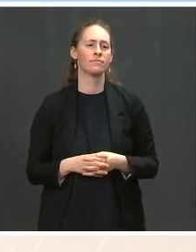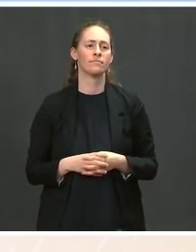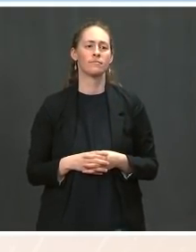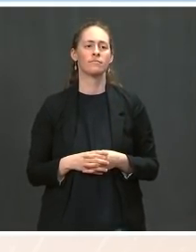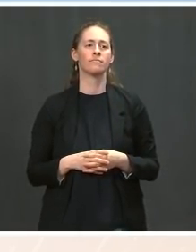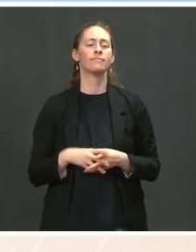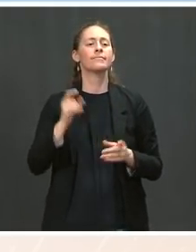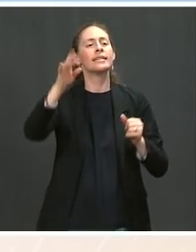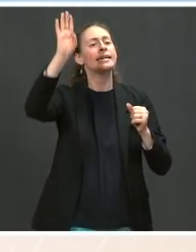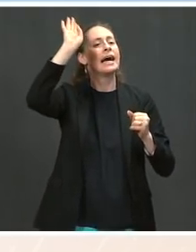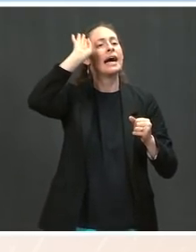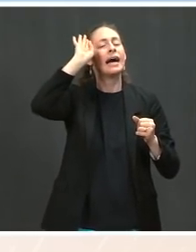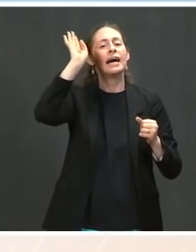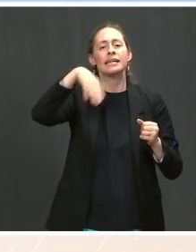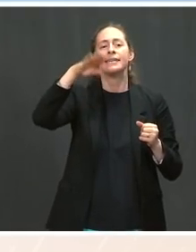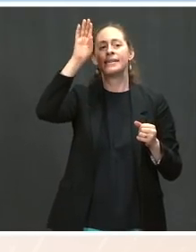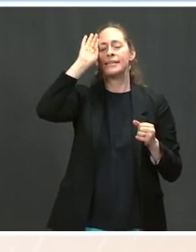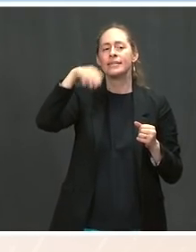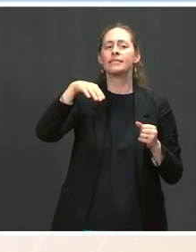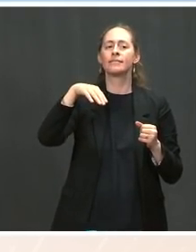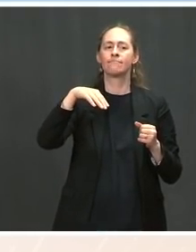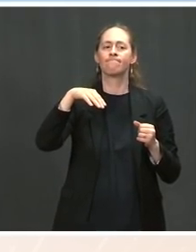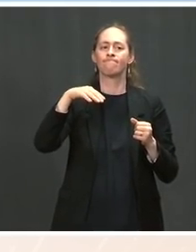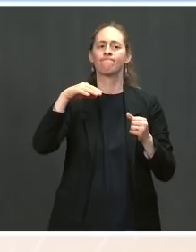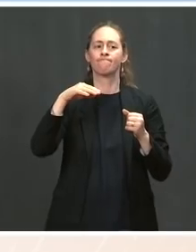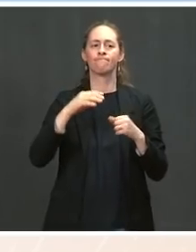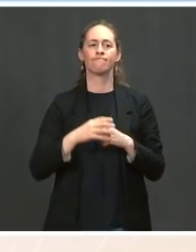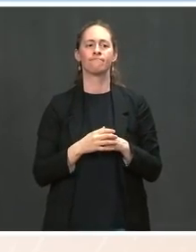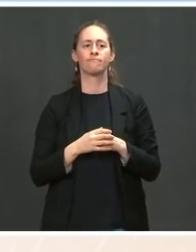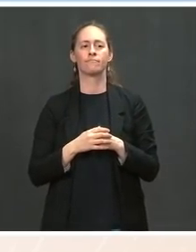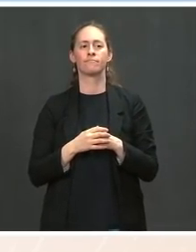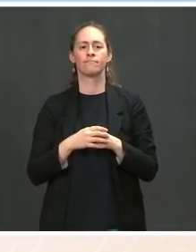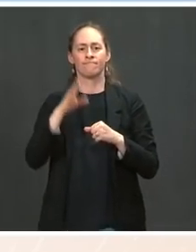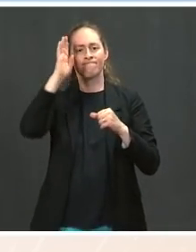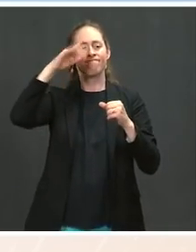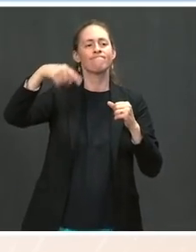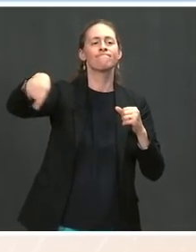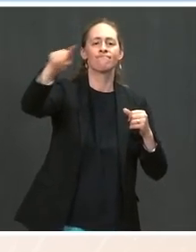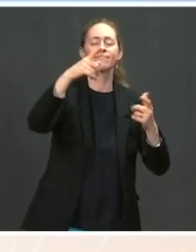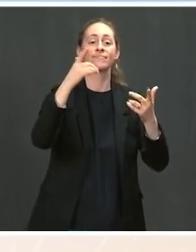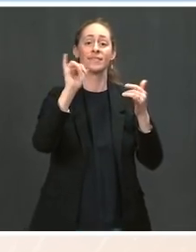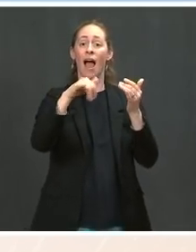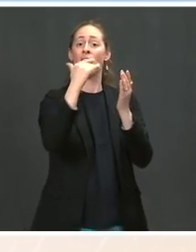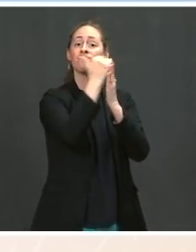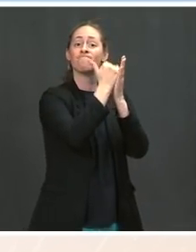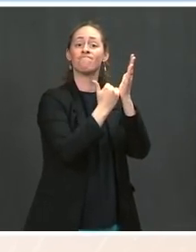but in our discretionary guidance, it was consistent with this. And maybe this is what you're asking about, but we could get to you the -- more details, too,